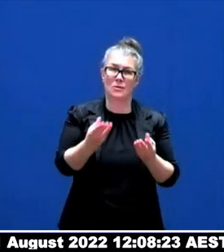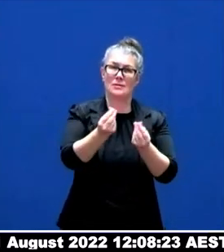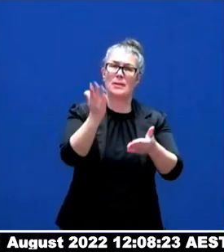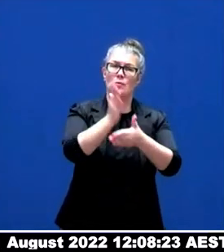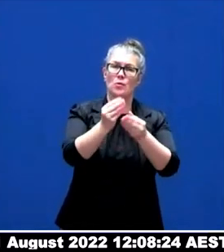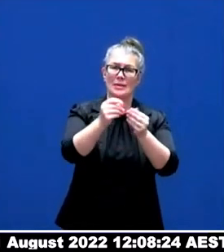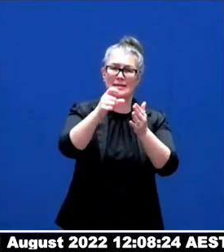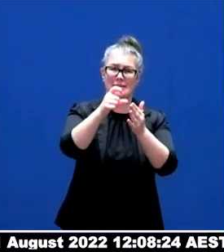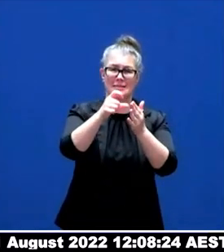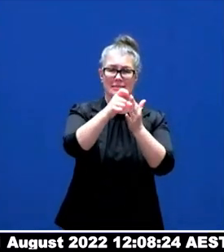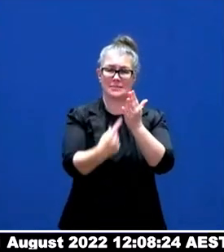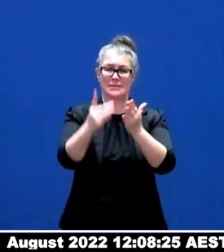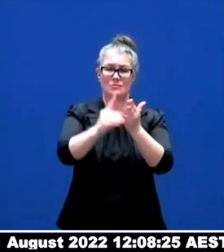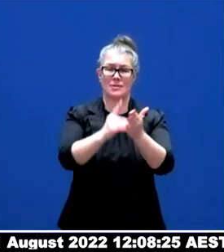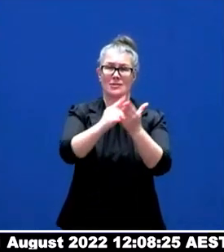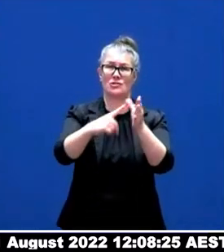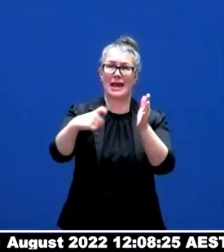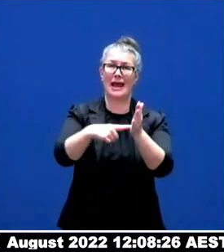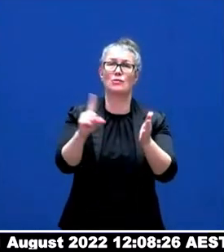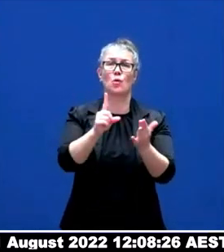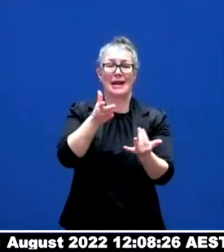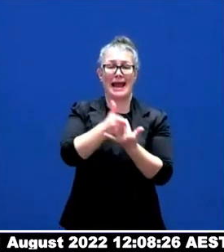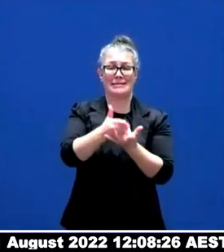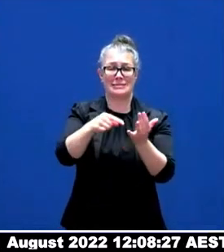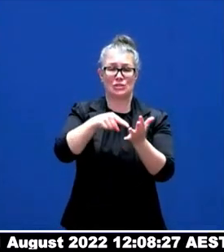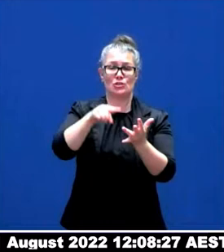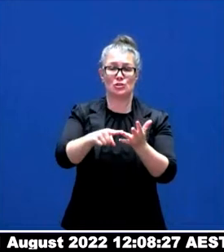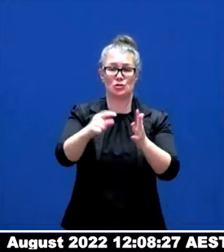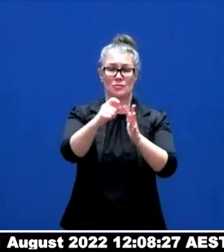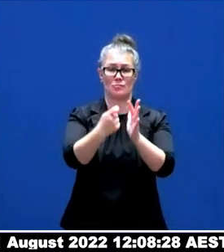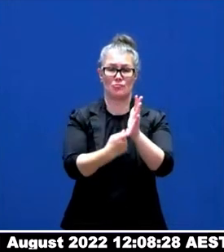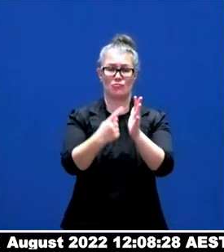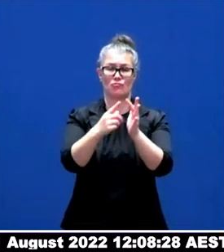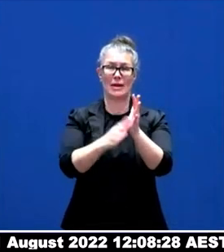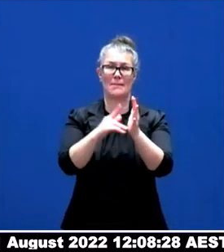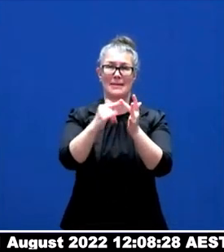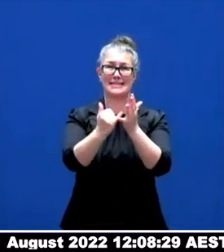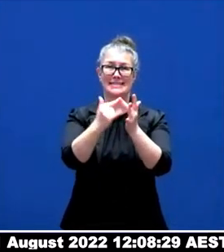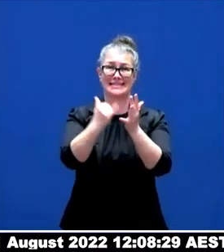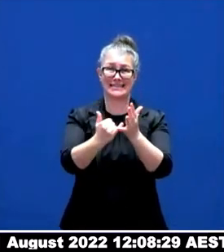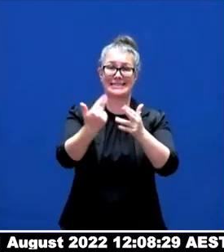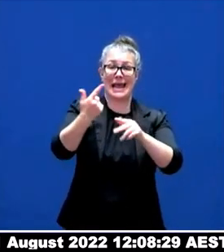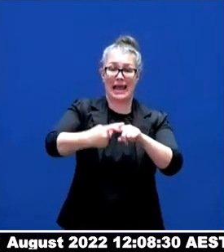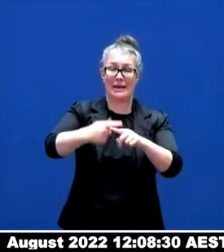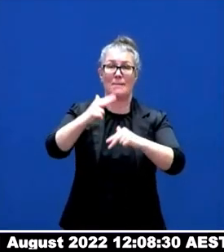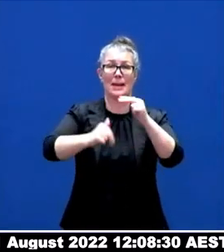called the Disability Access to Premises and Building Standards 2010. Are you familiar with that? No, not overly.